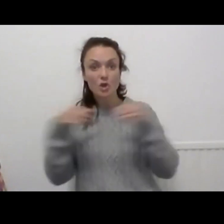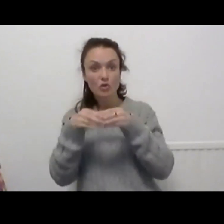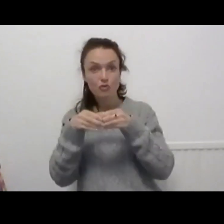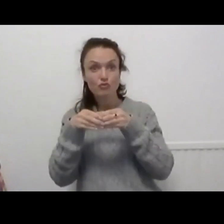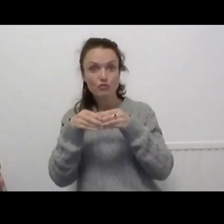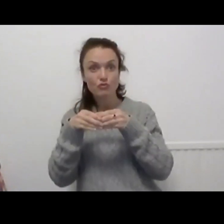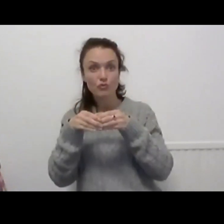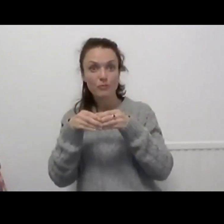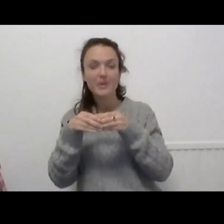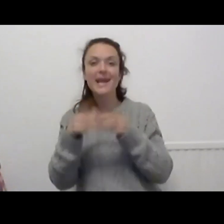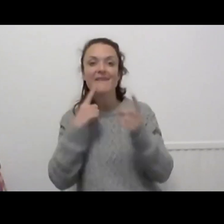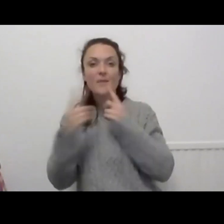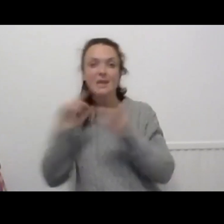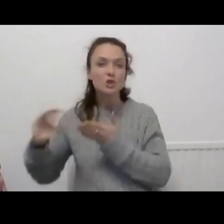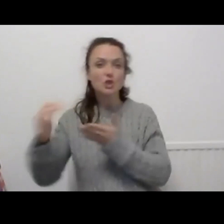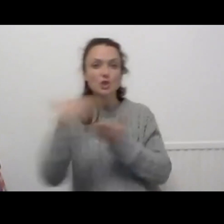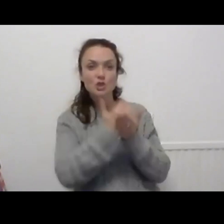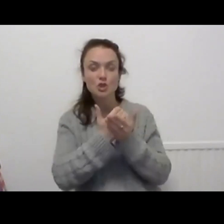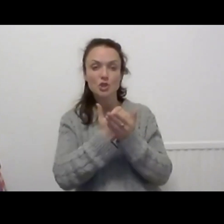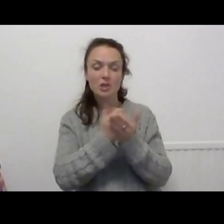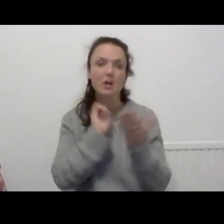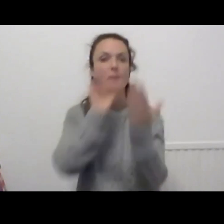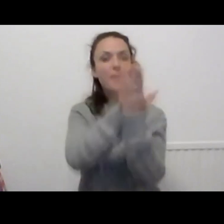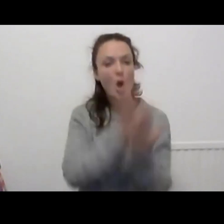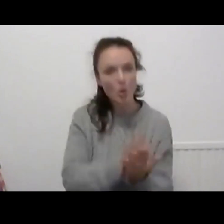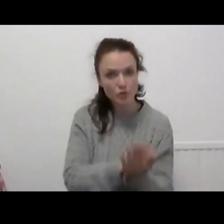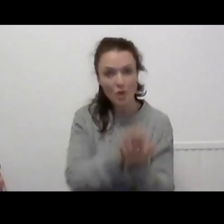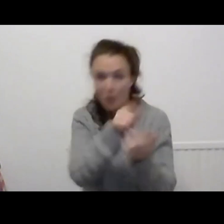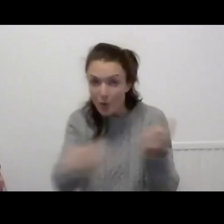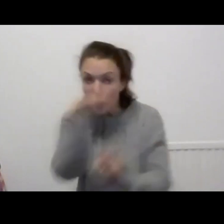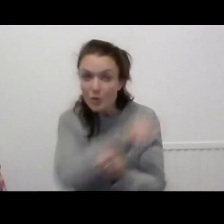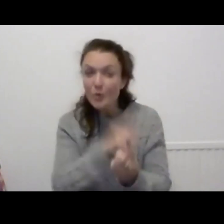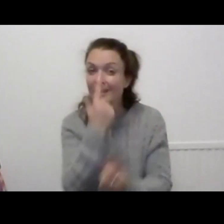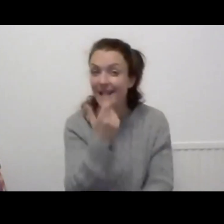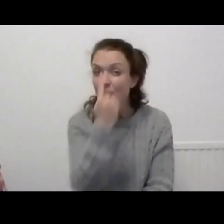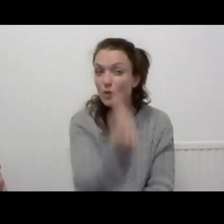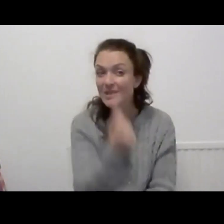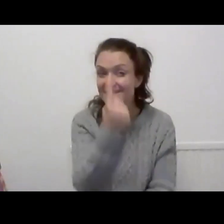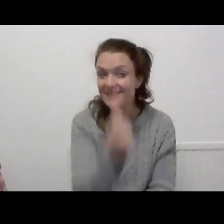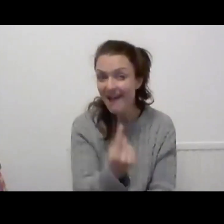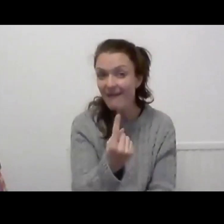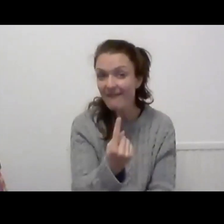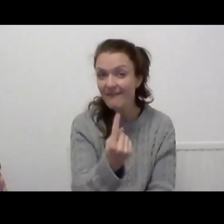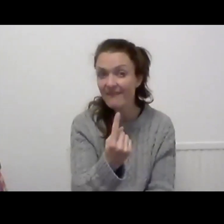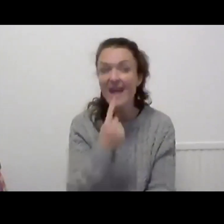so that you can all make an informed decision around the vaccine. So Good evening, everyone.